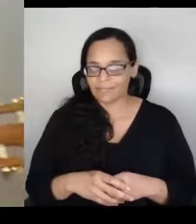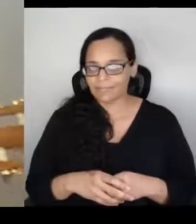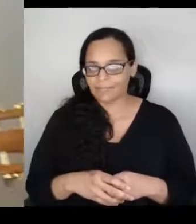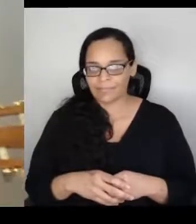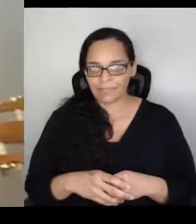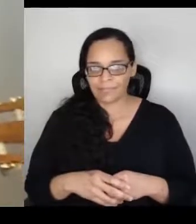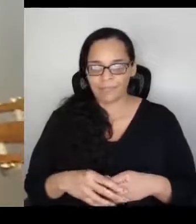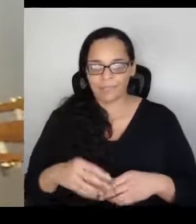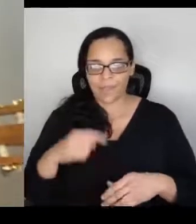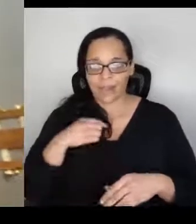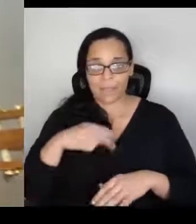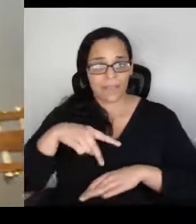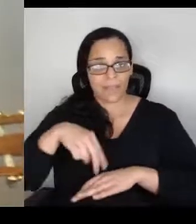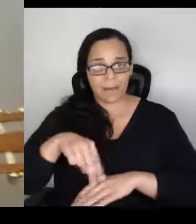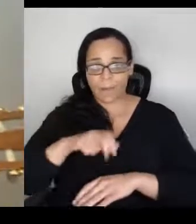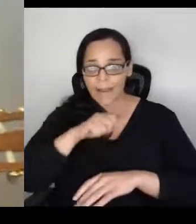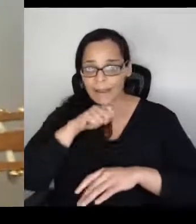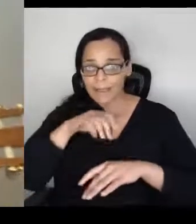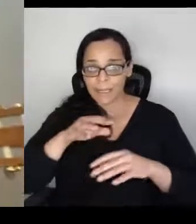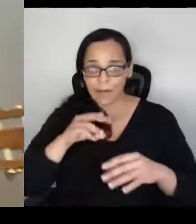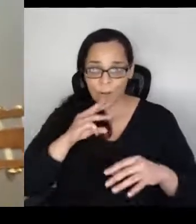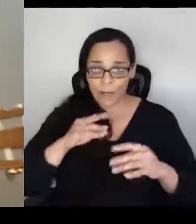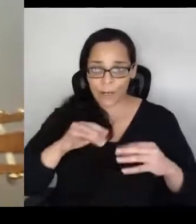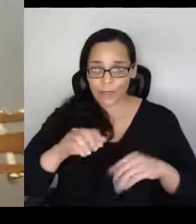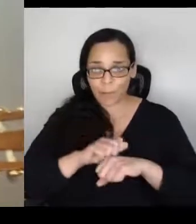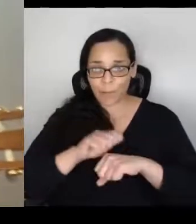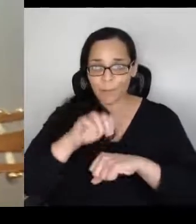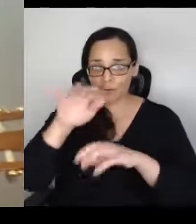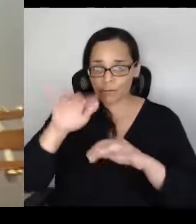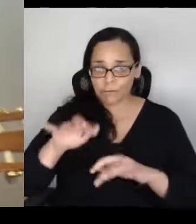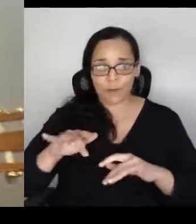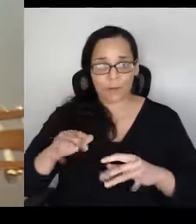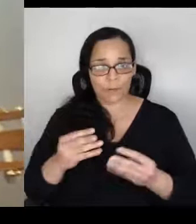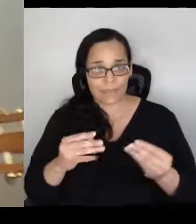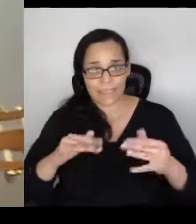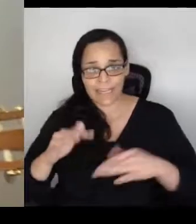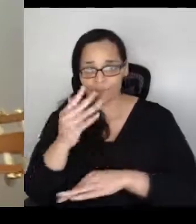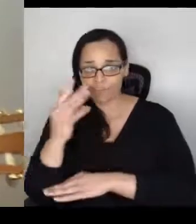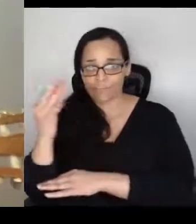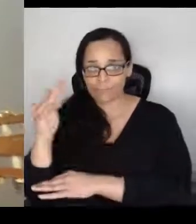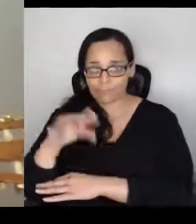Piso tierra charcos montanas Y moniere Arena bosque lango